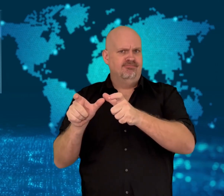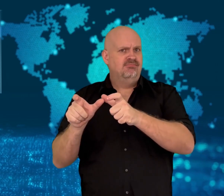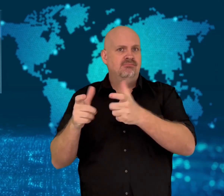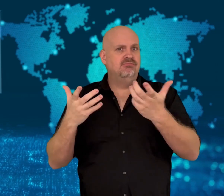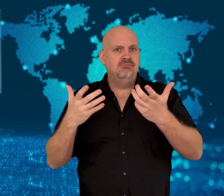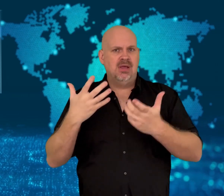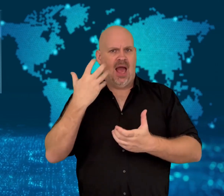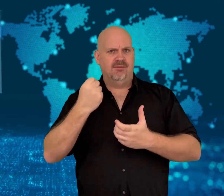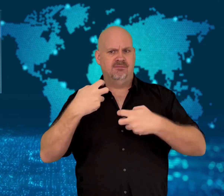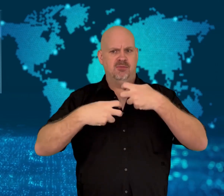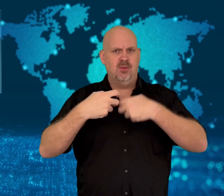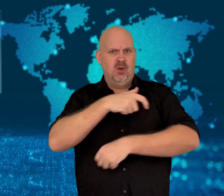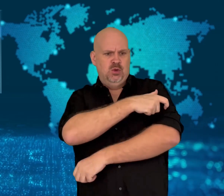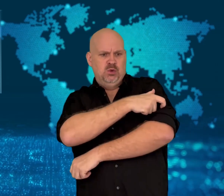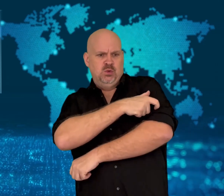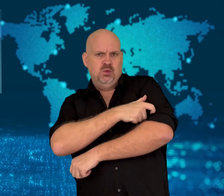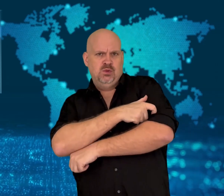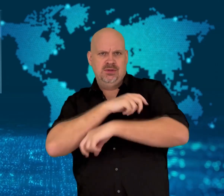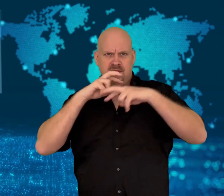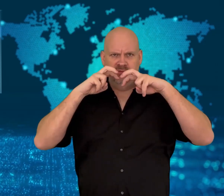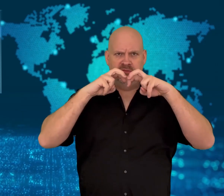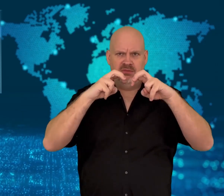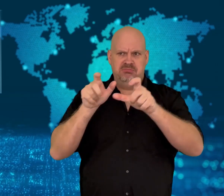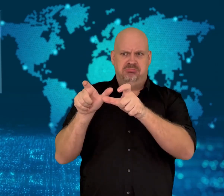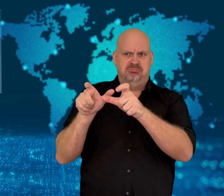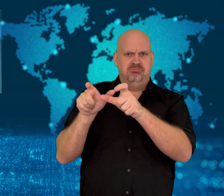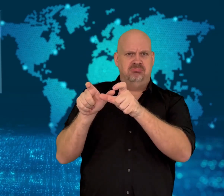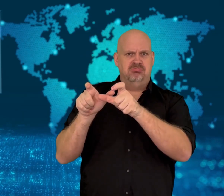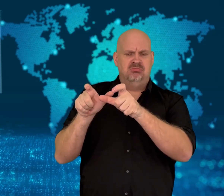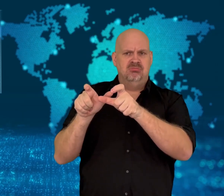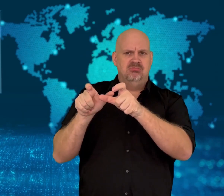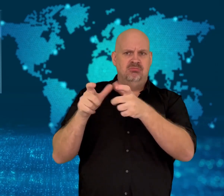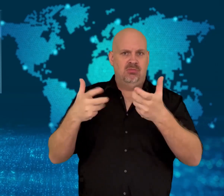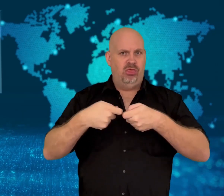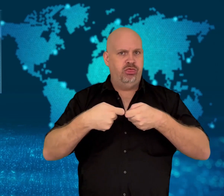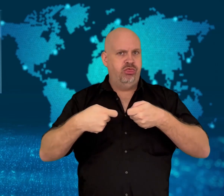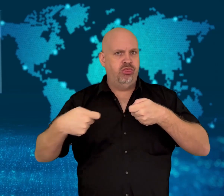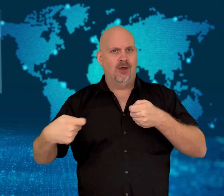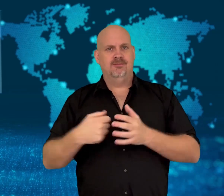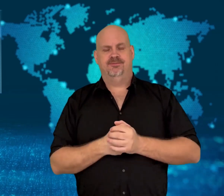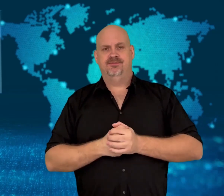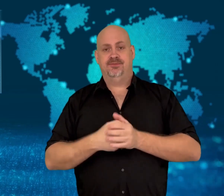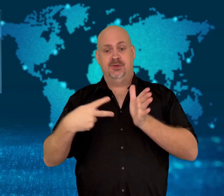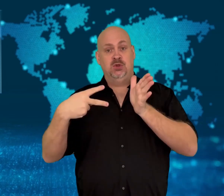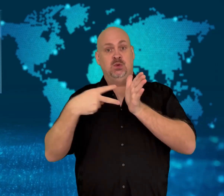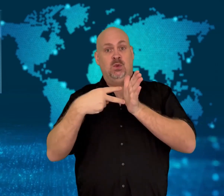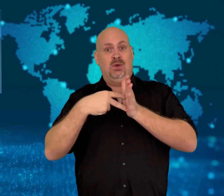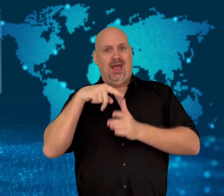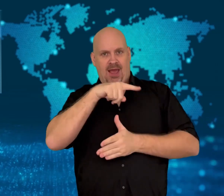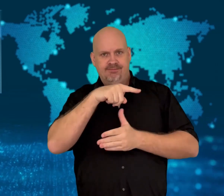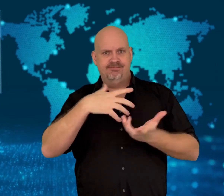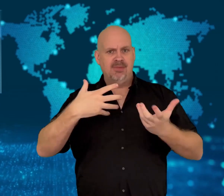Germany and Austria - were put on hold over the weekend citing "security concerns."